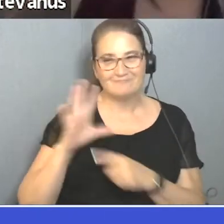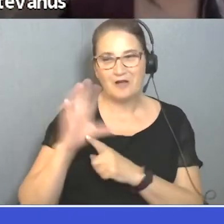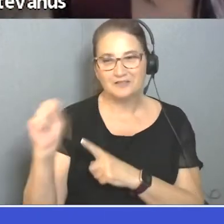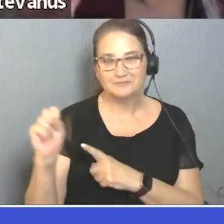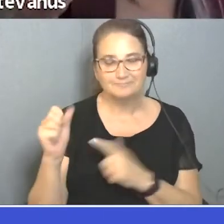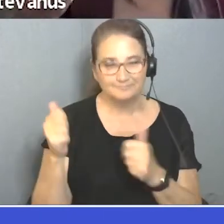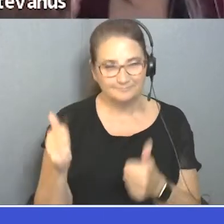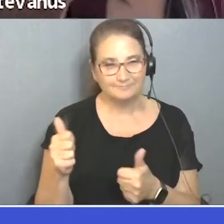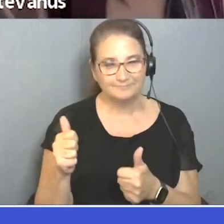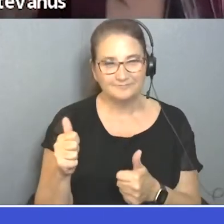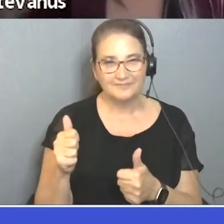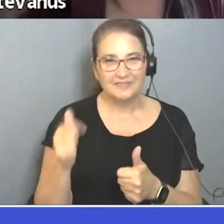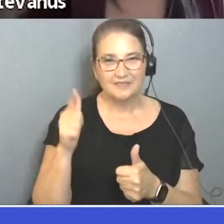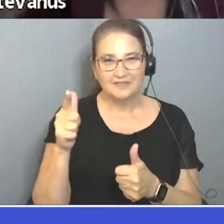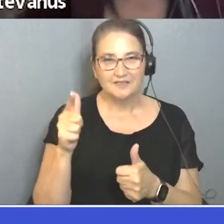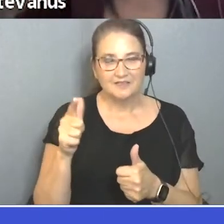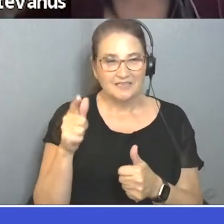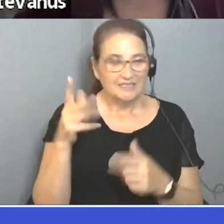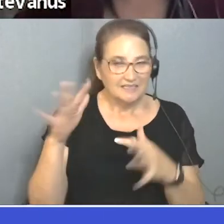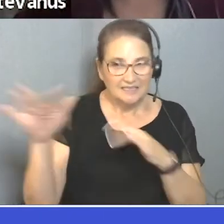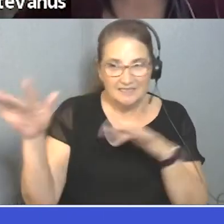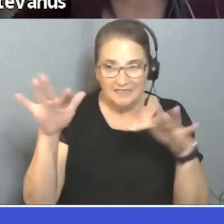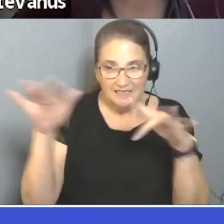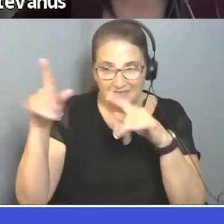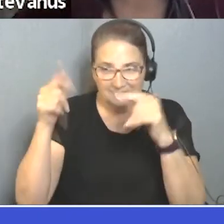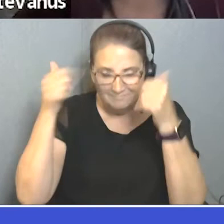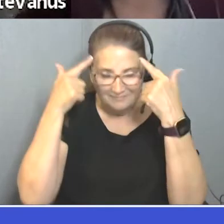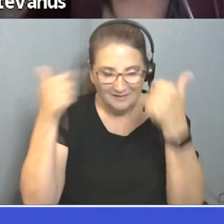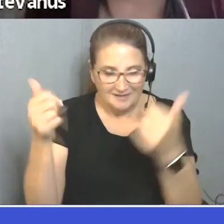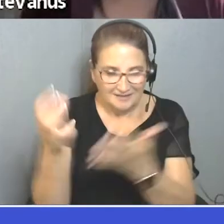So you can keep grabbing, that's okay.